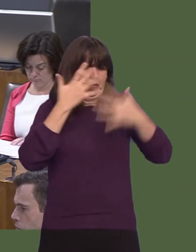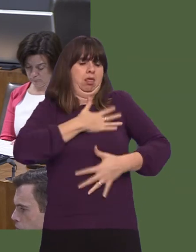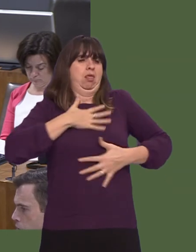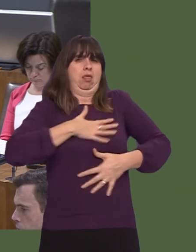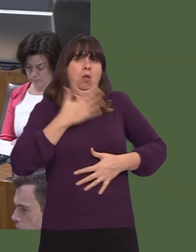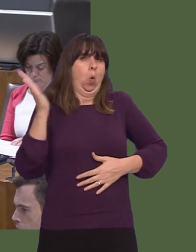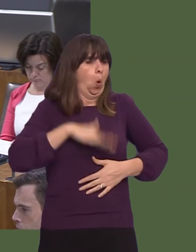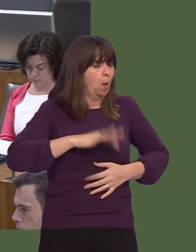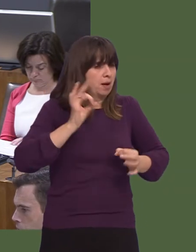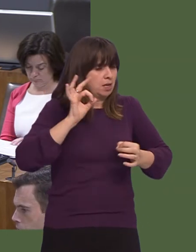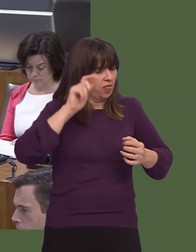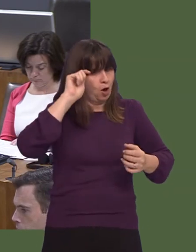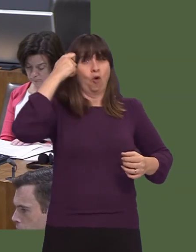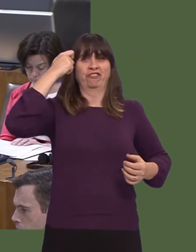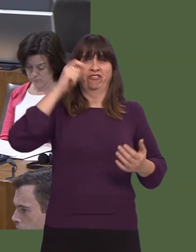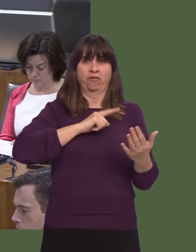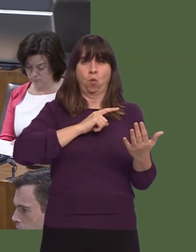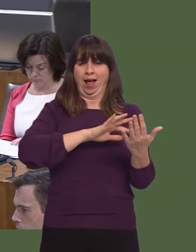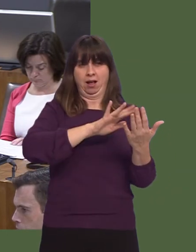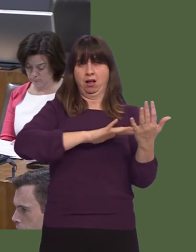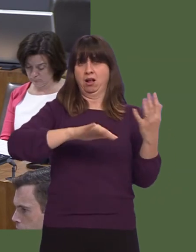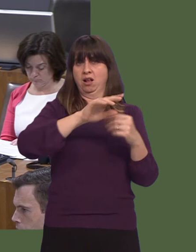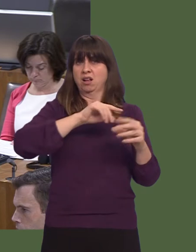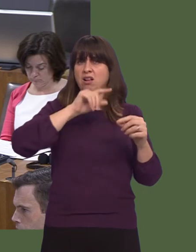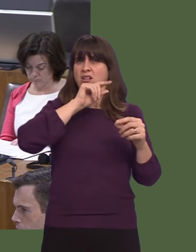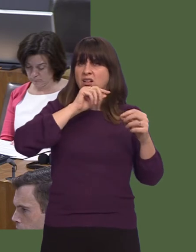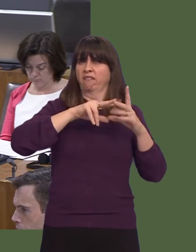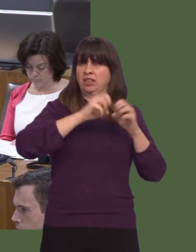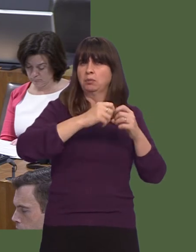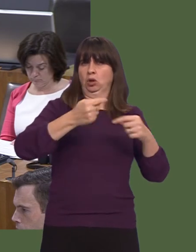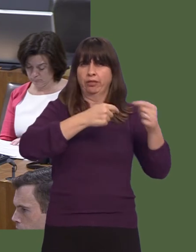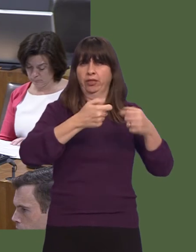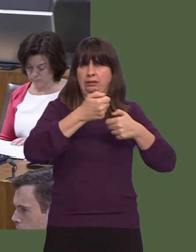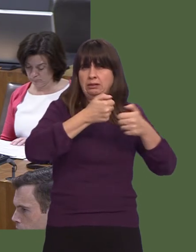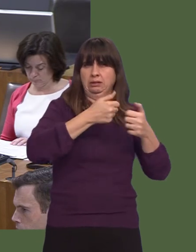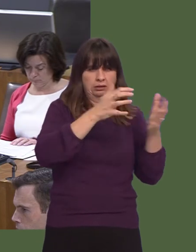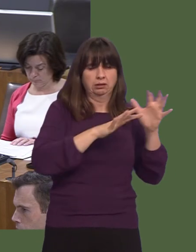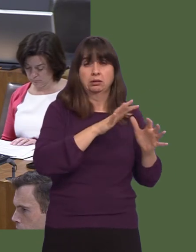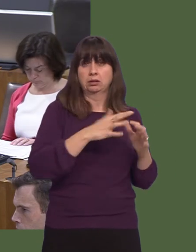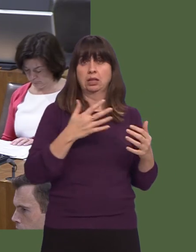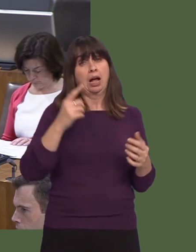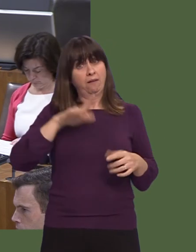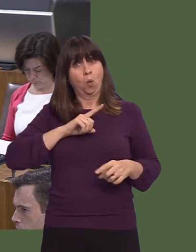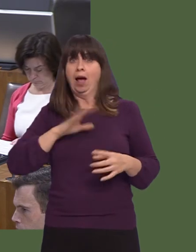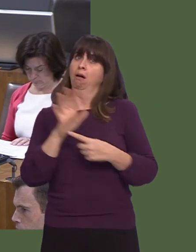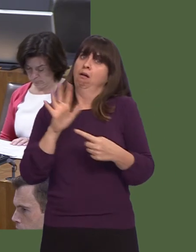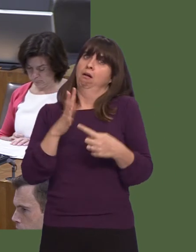of course, it's so important that we have in place a system that didn't exist when I was in school, but is needed now for many teenagers, to provide them with the support